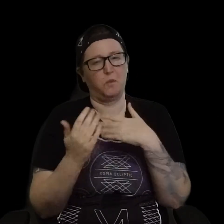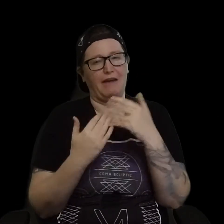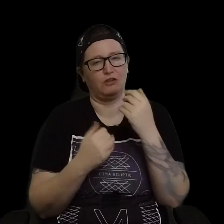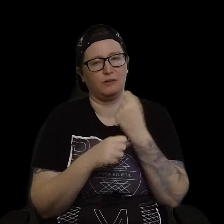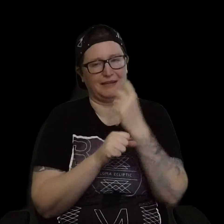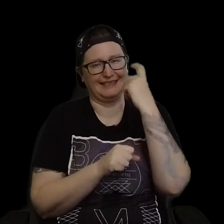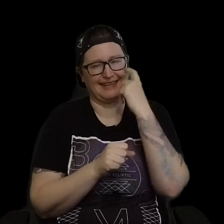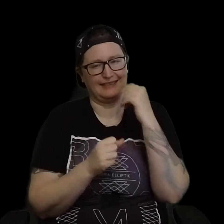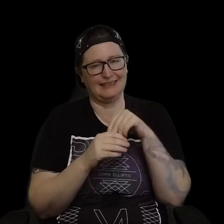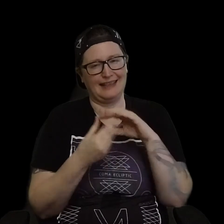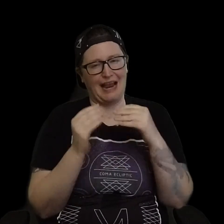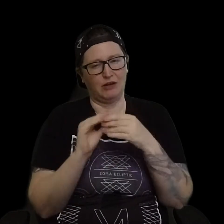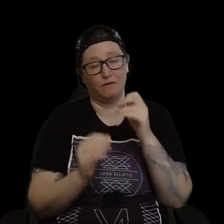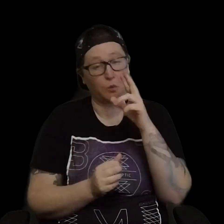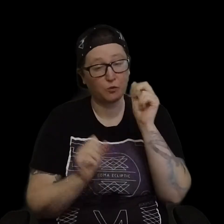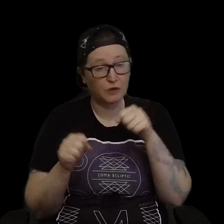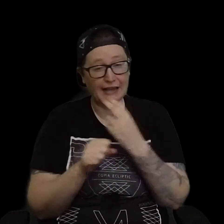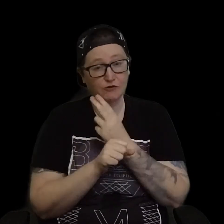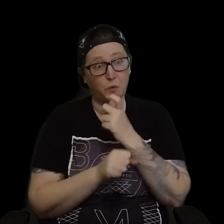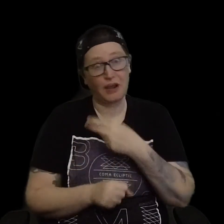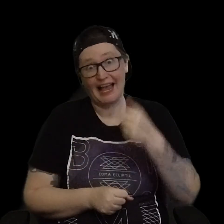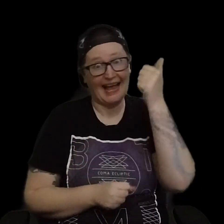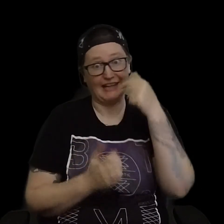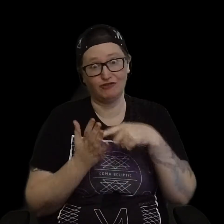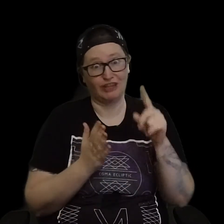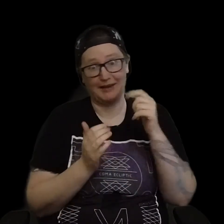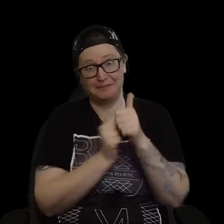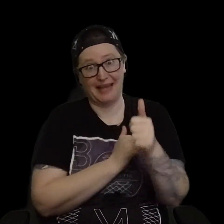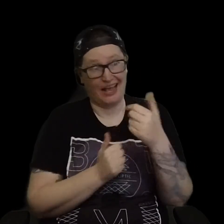that complicated just kind of do whatever makes sense in that story or you can use whoever had